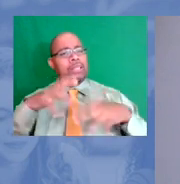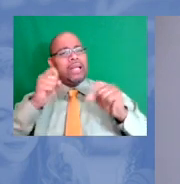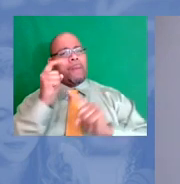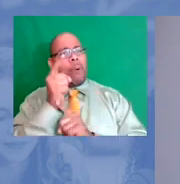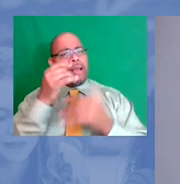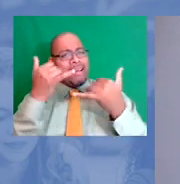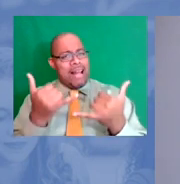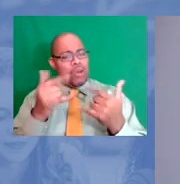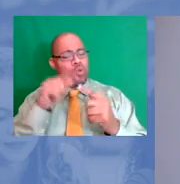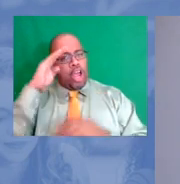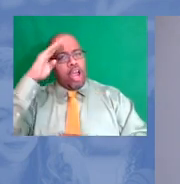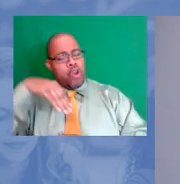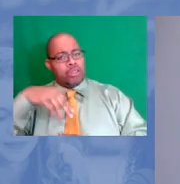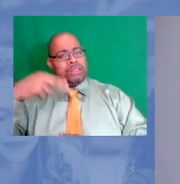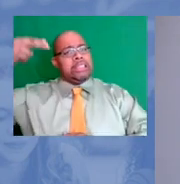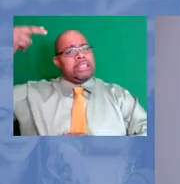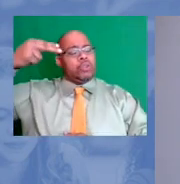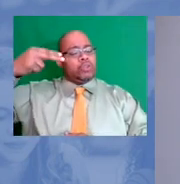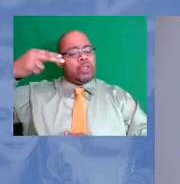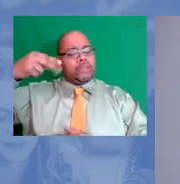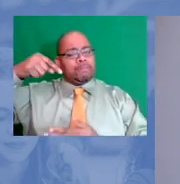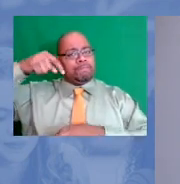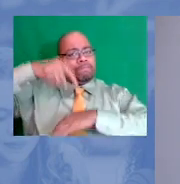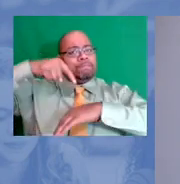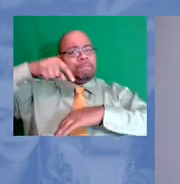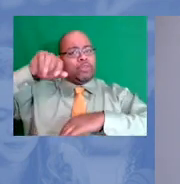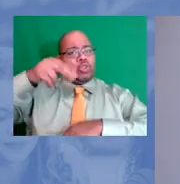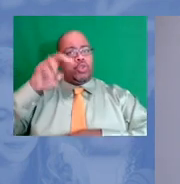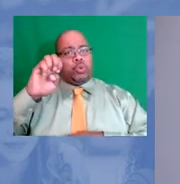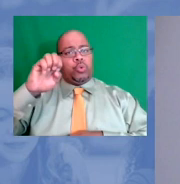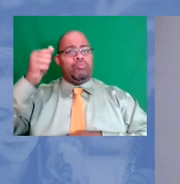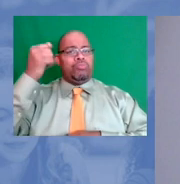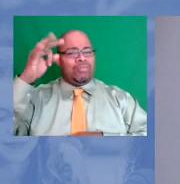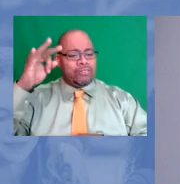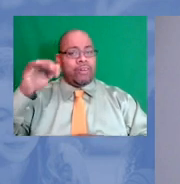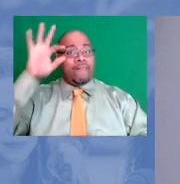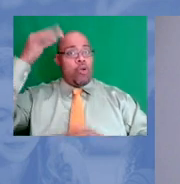THE HISTORIC MARKING OF JUNETEENTH AS A FEDERAL HOLIDAY THIS WEEKEND AND IT'S AN IMPORTANT